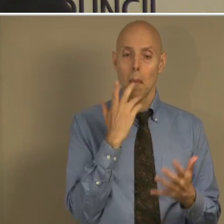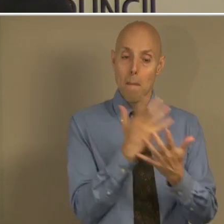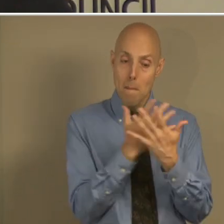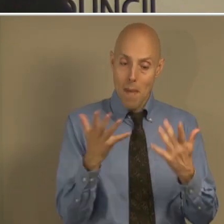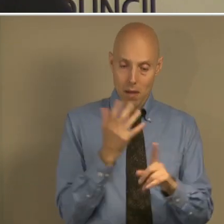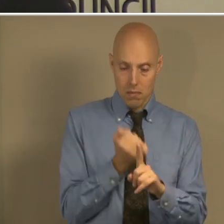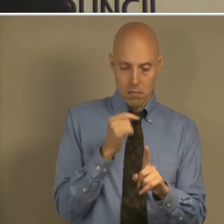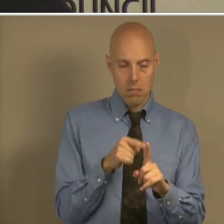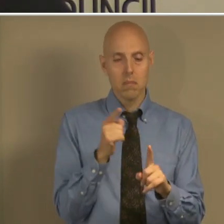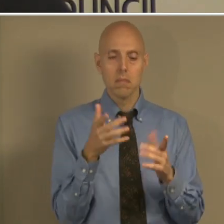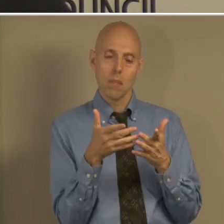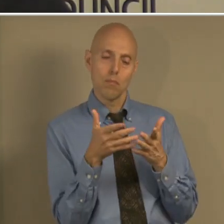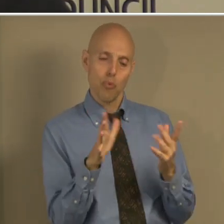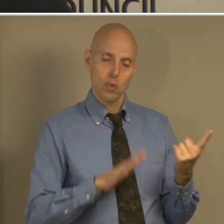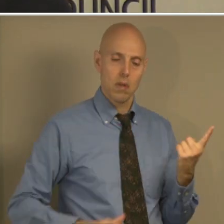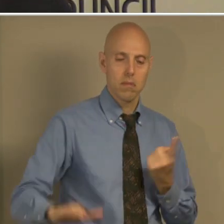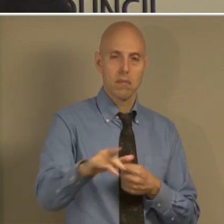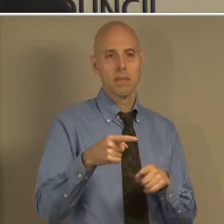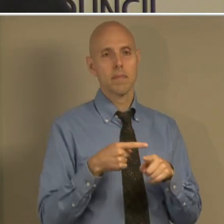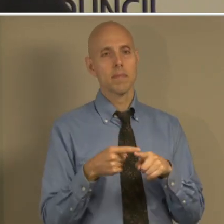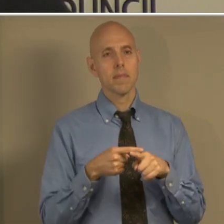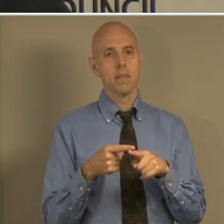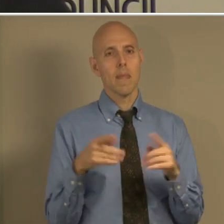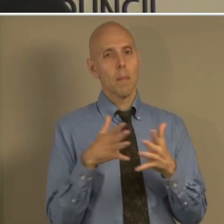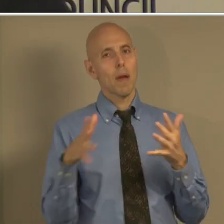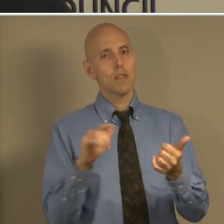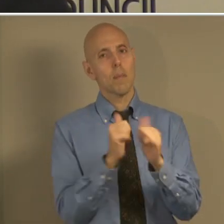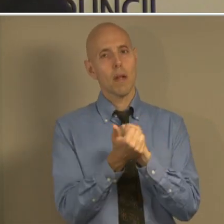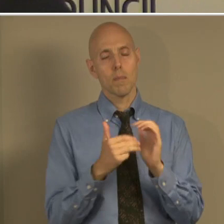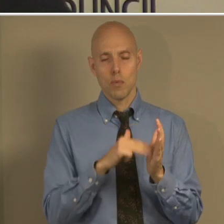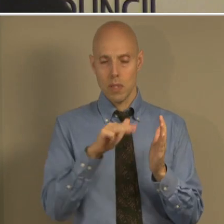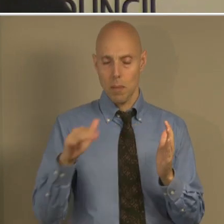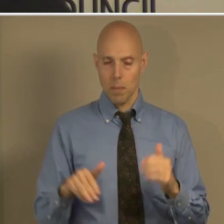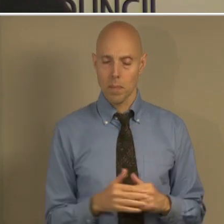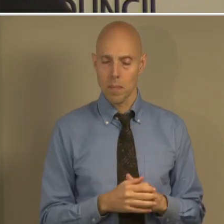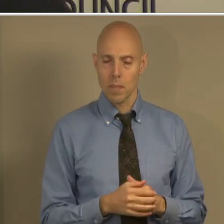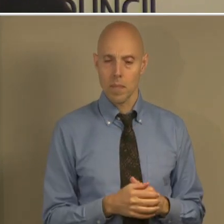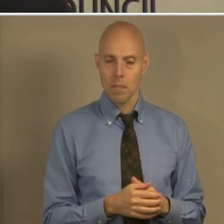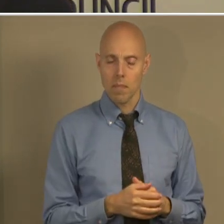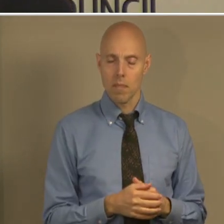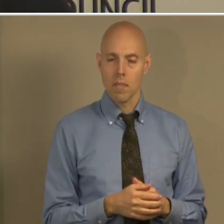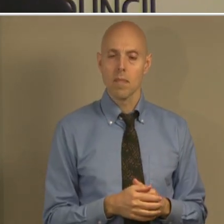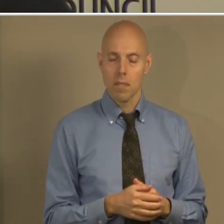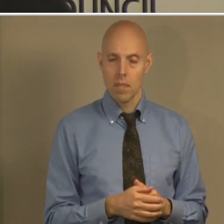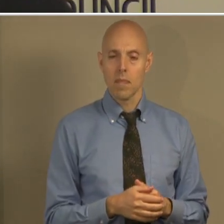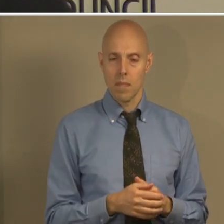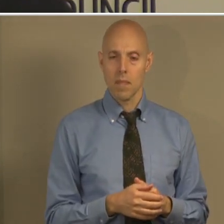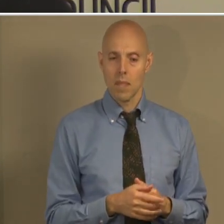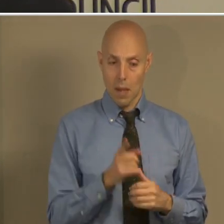is offering a much broader geographical spread of Major Partner Museums. And allowing the Major Partner Museums to provide a wider leadership role.